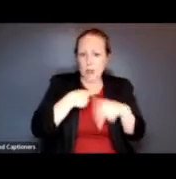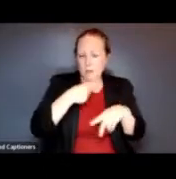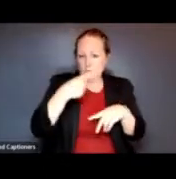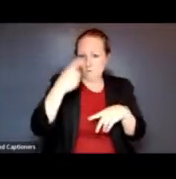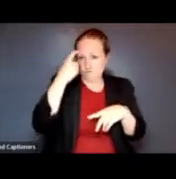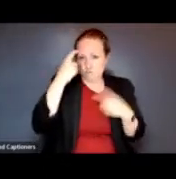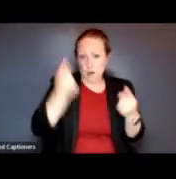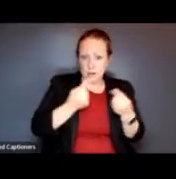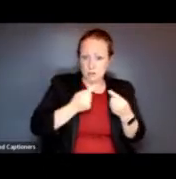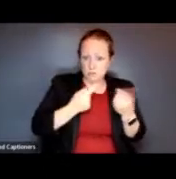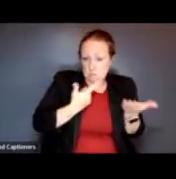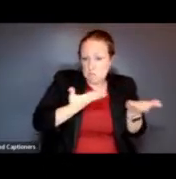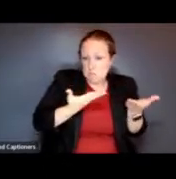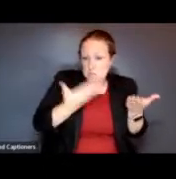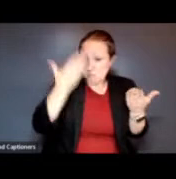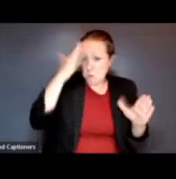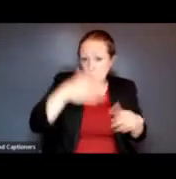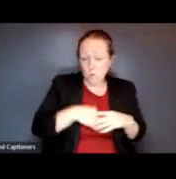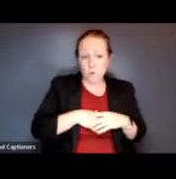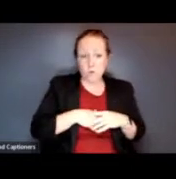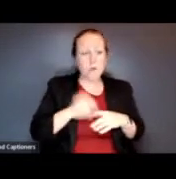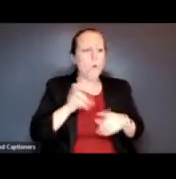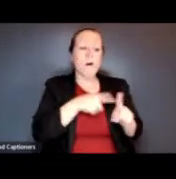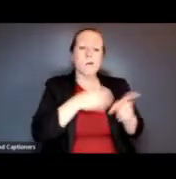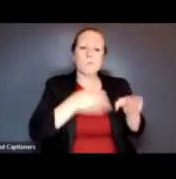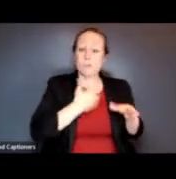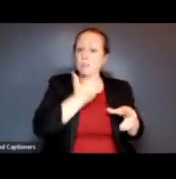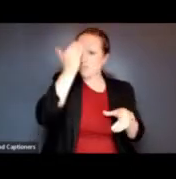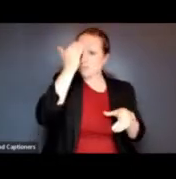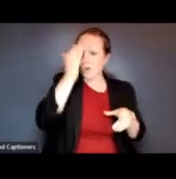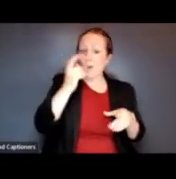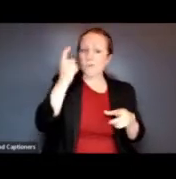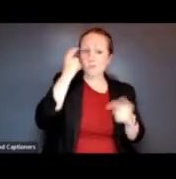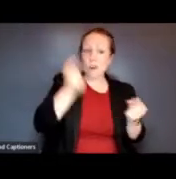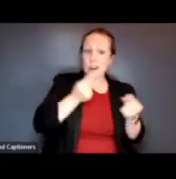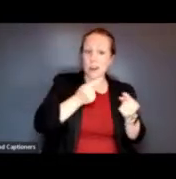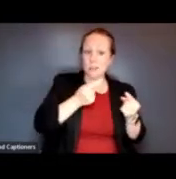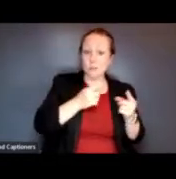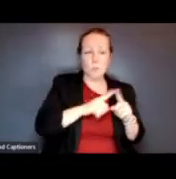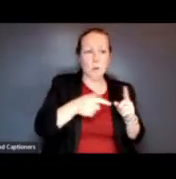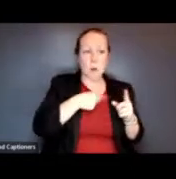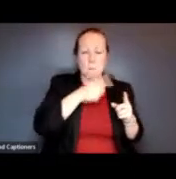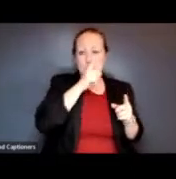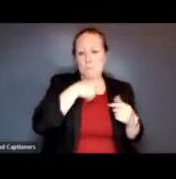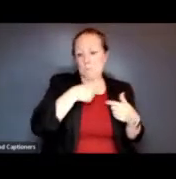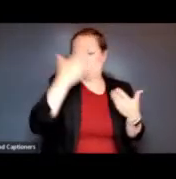working with someone who knows they have a brain injury, but they may not know the extent to which some of the challenges